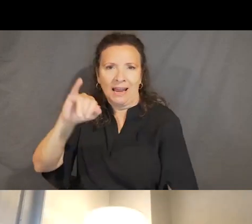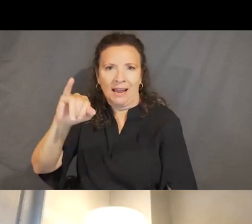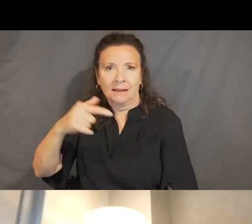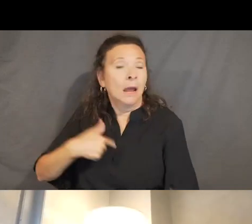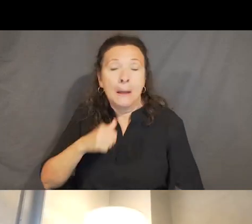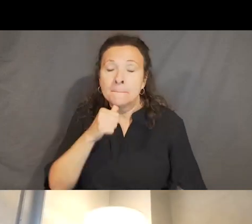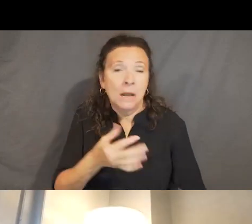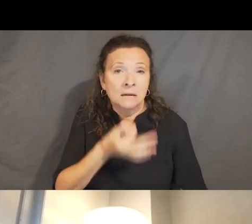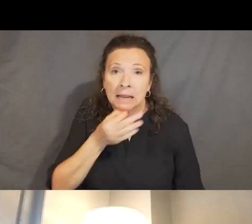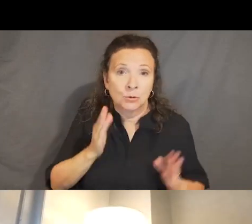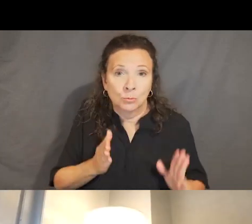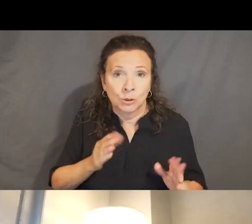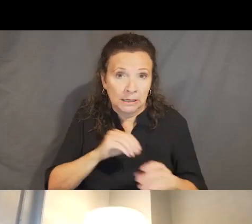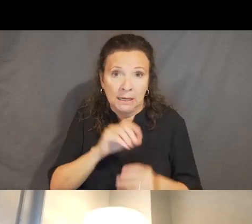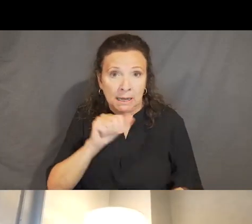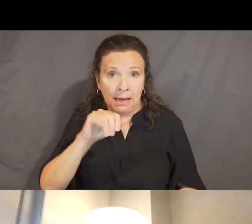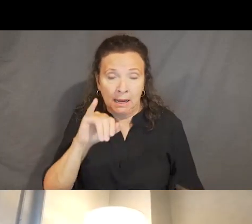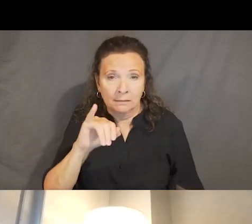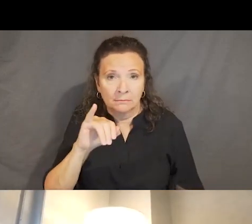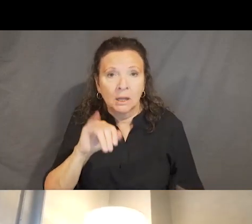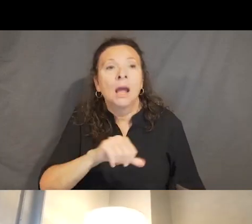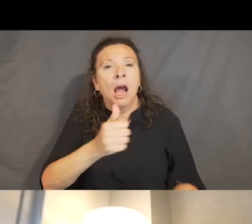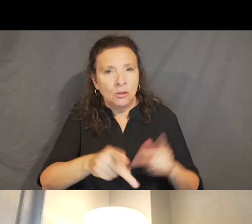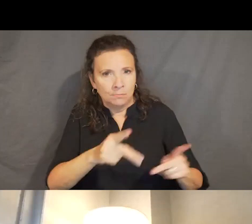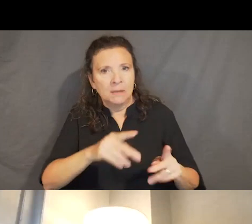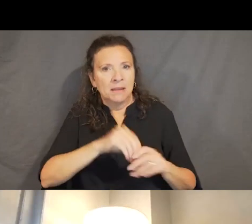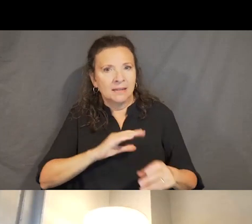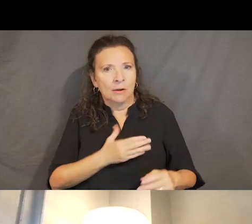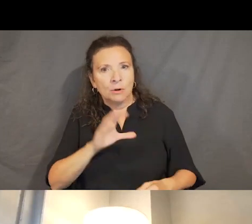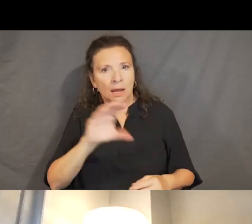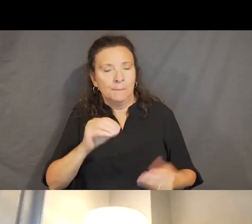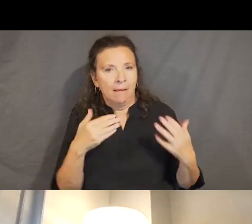my company that are. They are formally trained in it. But it really helped me to understand there